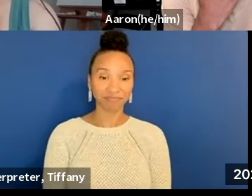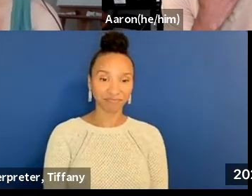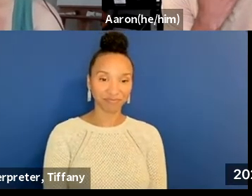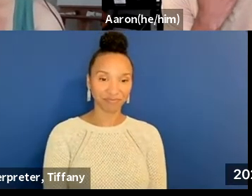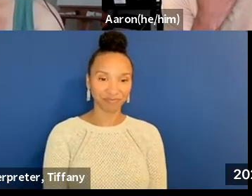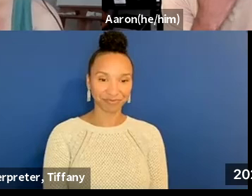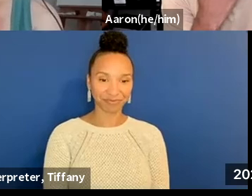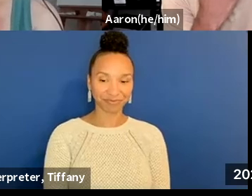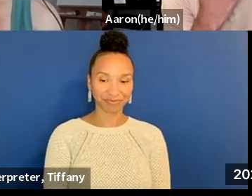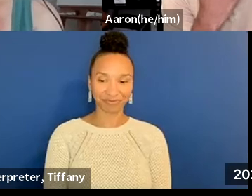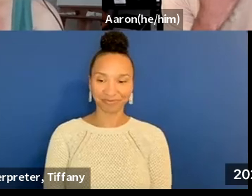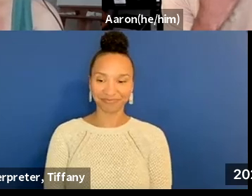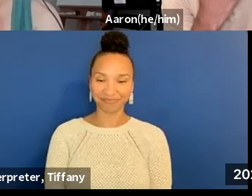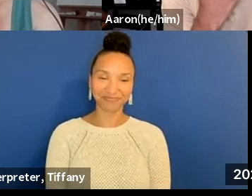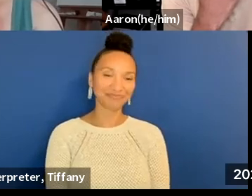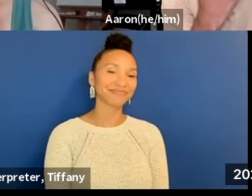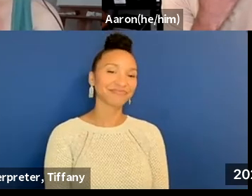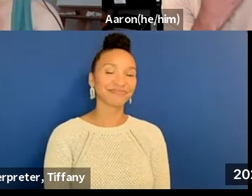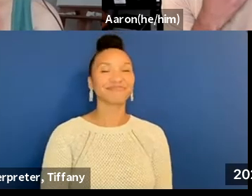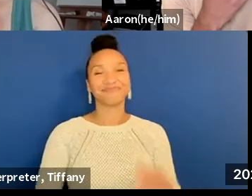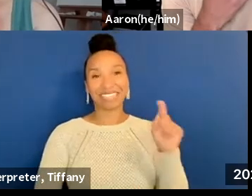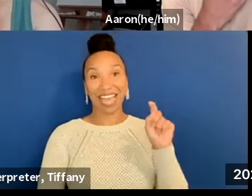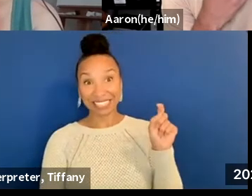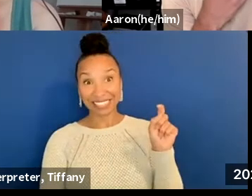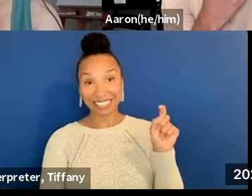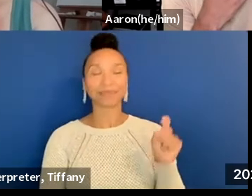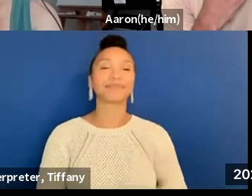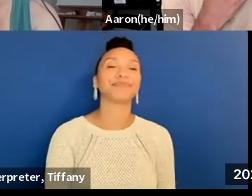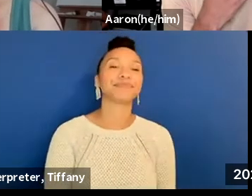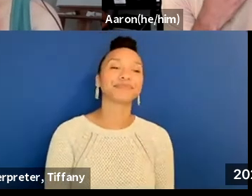x (they/themme): part in the scene is and how it exists.